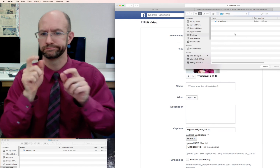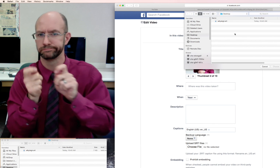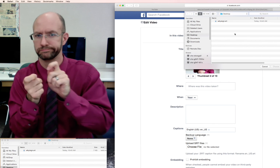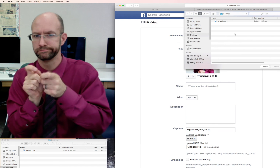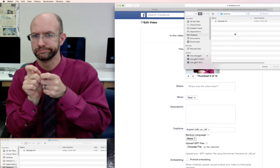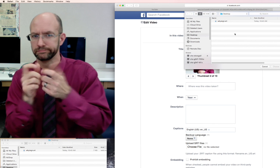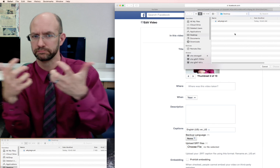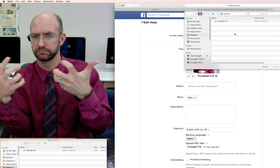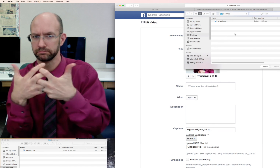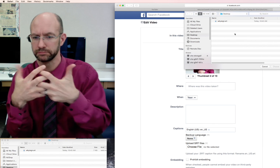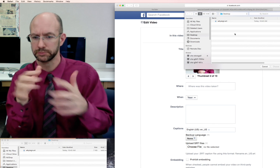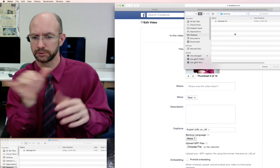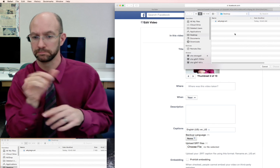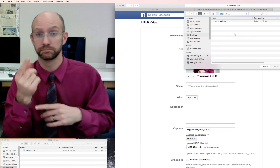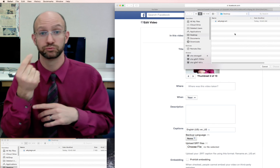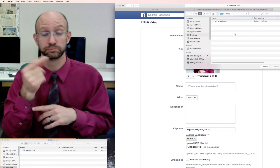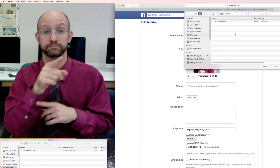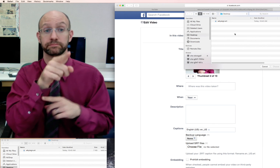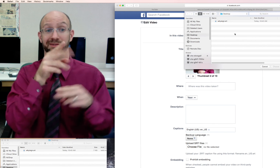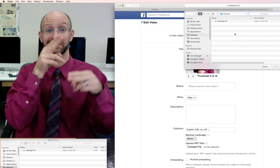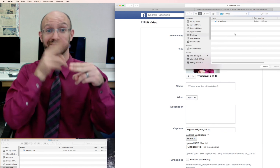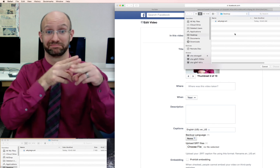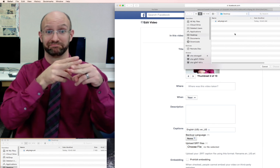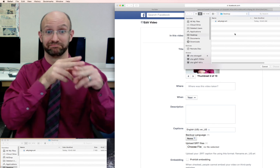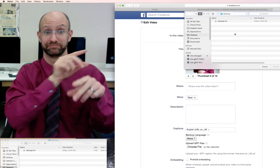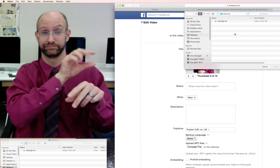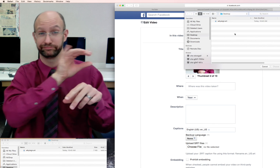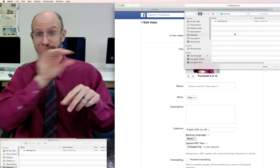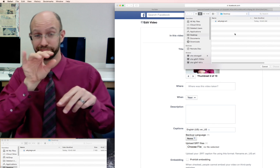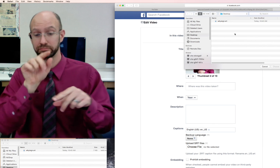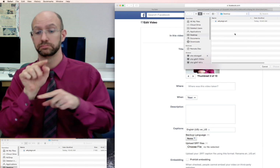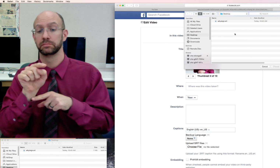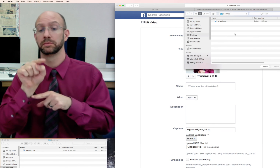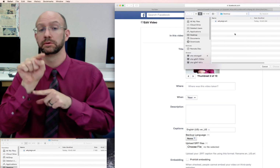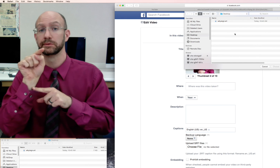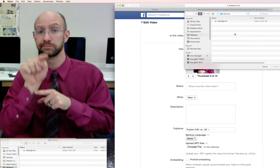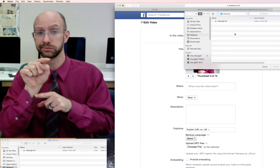You have to change the filename to match that. So what you do is change the name of the file to have the same ending as shown.